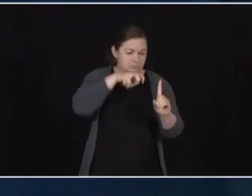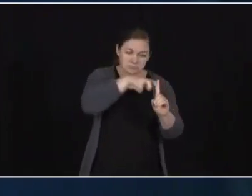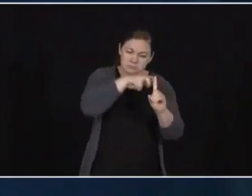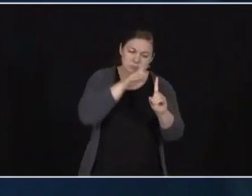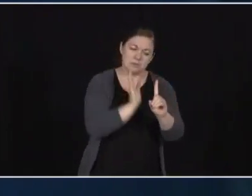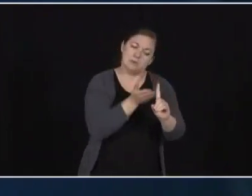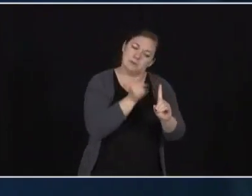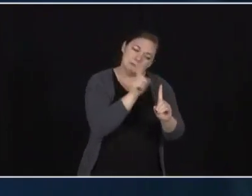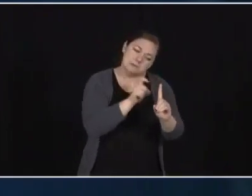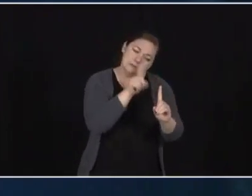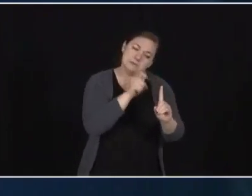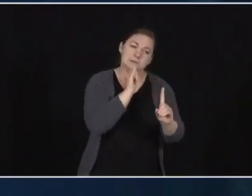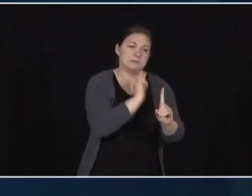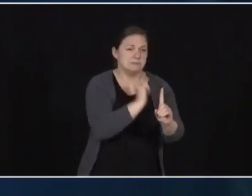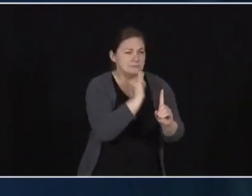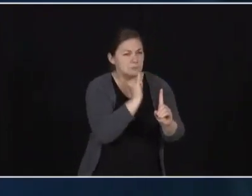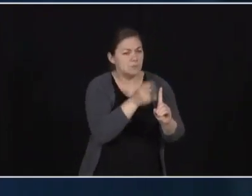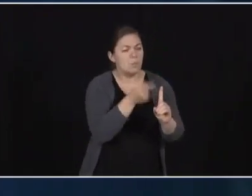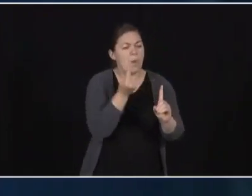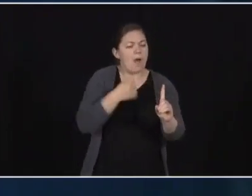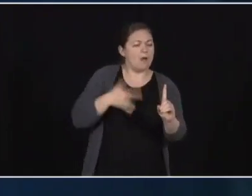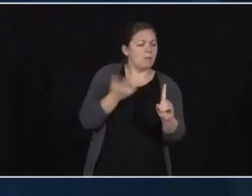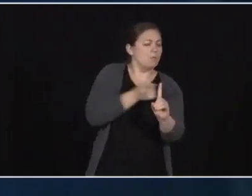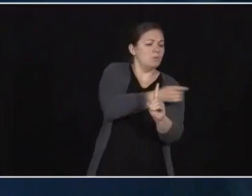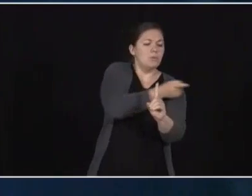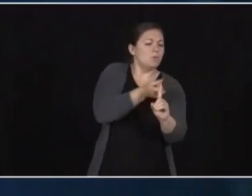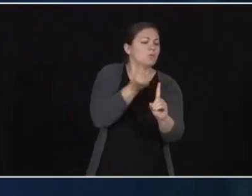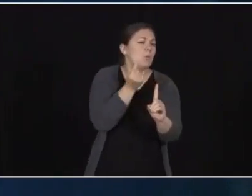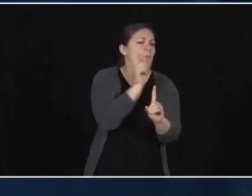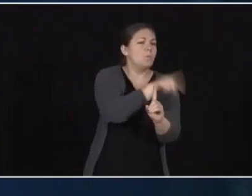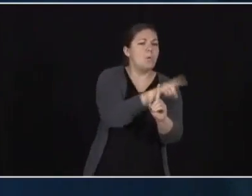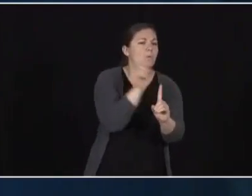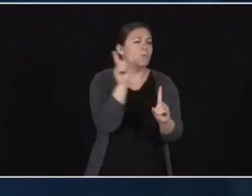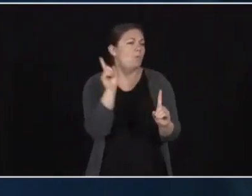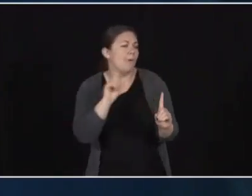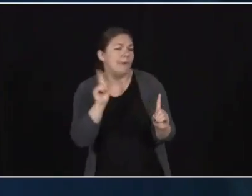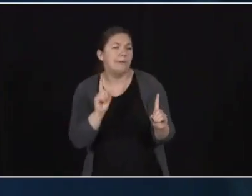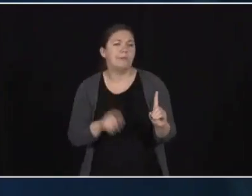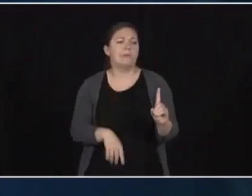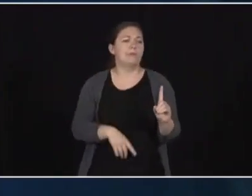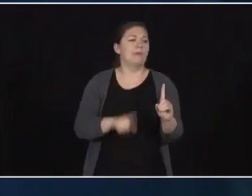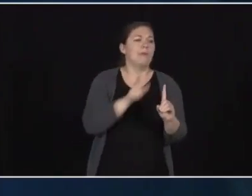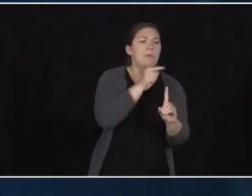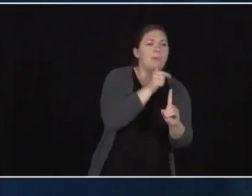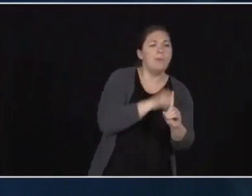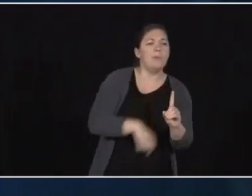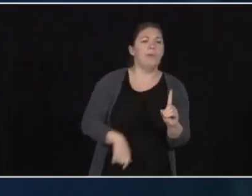and case management that is so actually done by public health units. And again get more understanding, a broader understanding